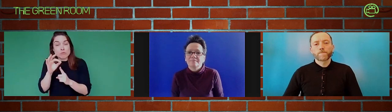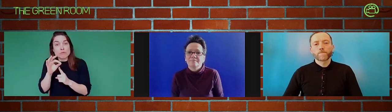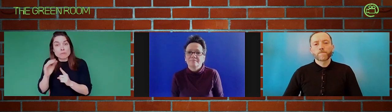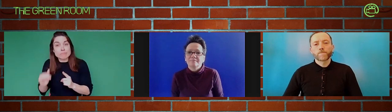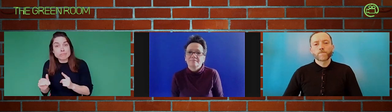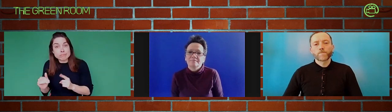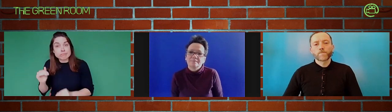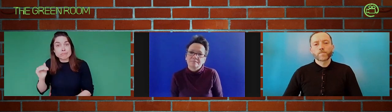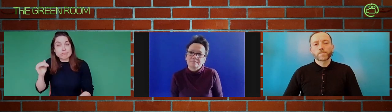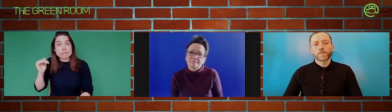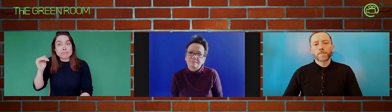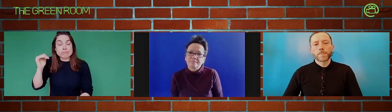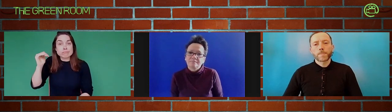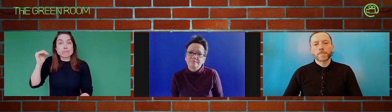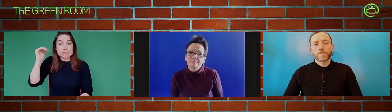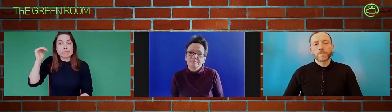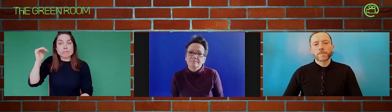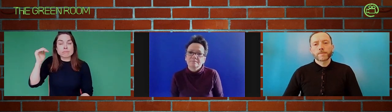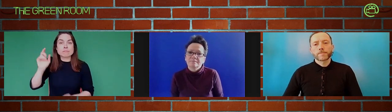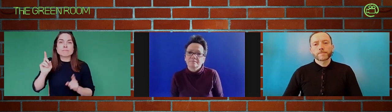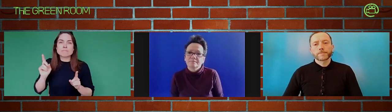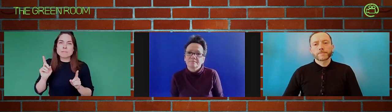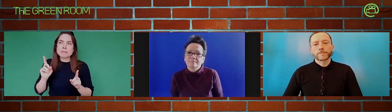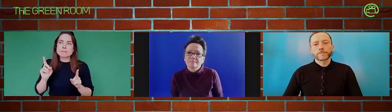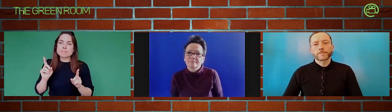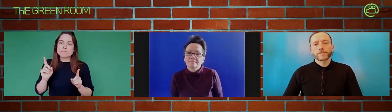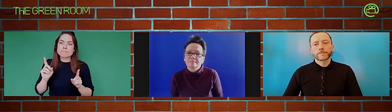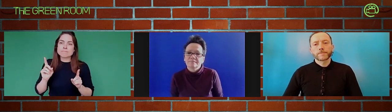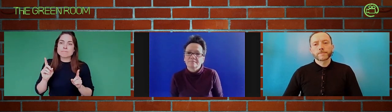drama schools and everyone. It is improving. Drama